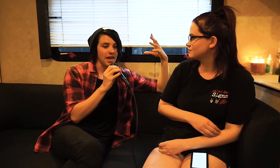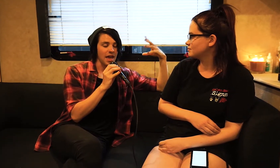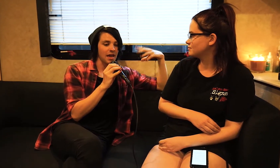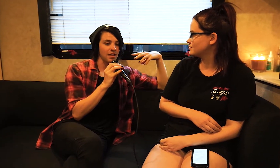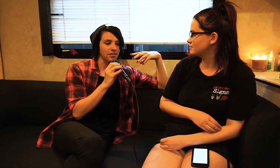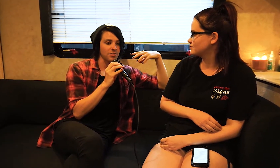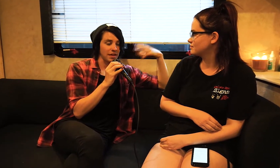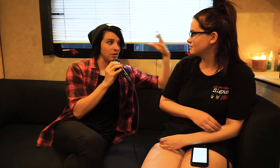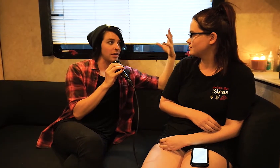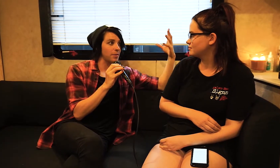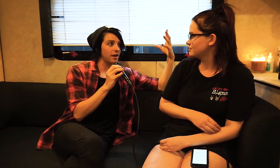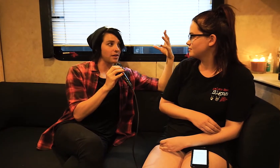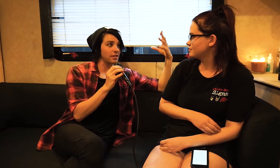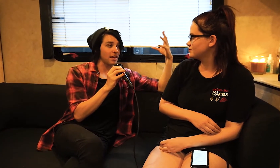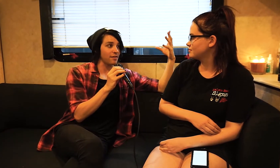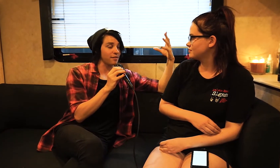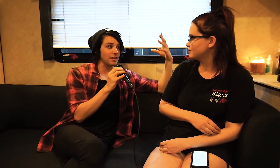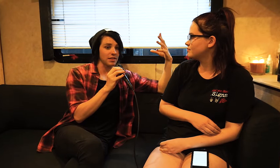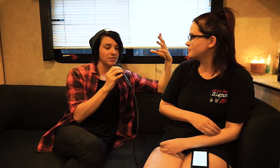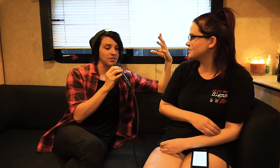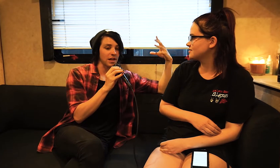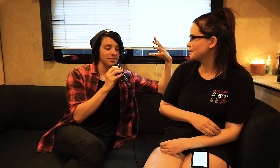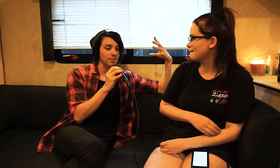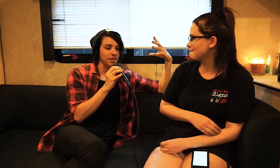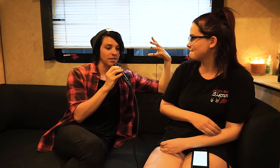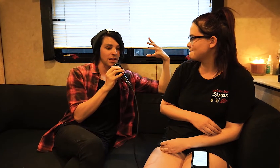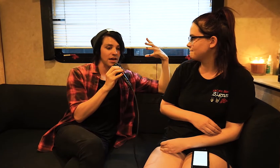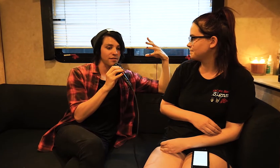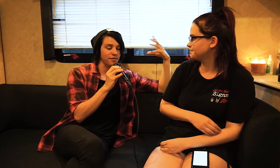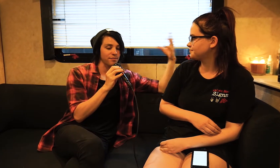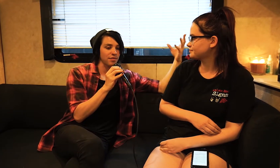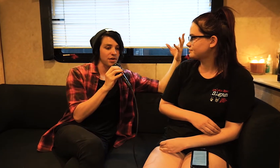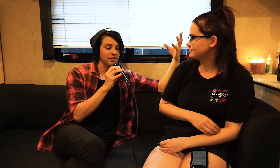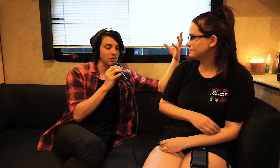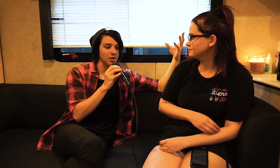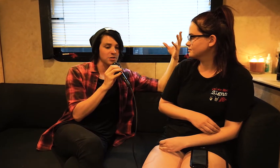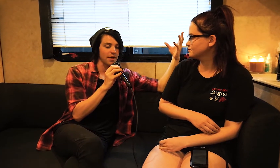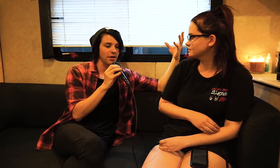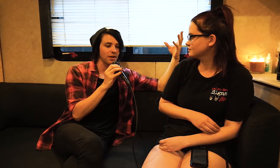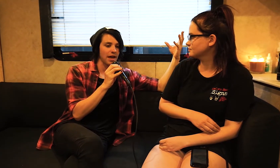and the hearing impaired the Deaf I- I- it's just not something that I have thought so much about